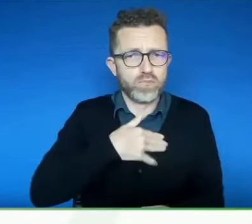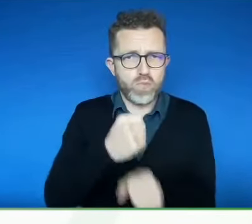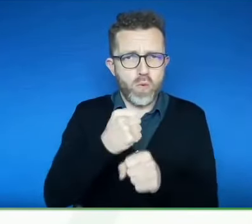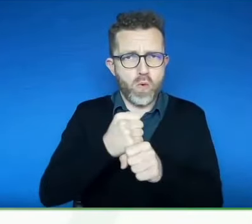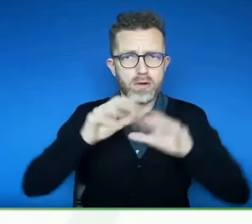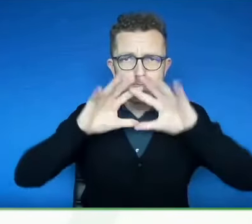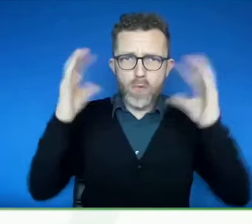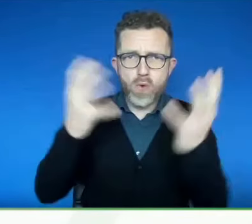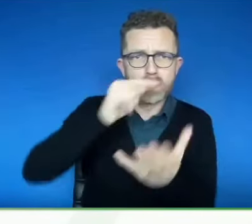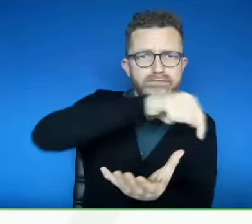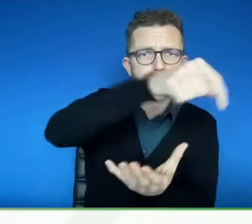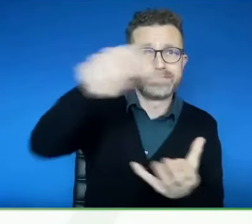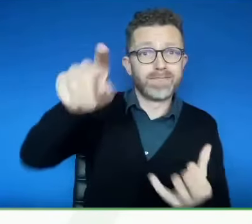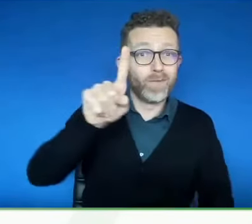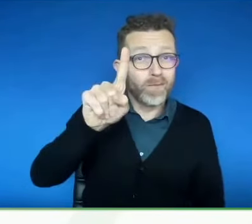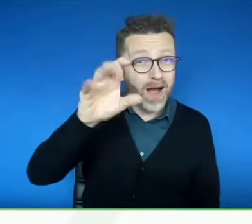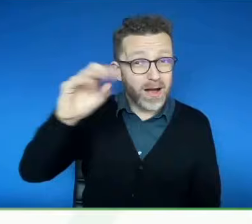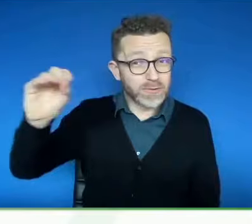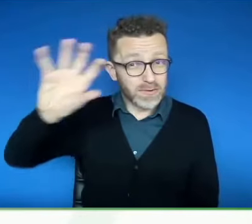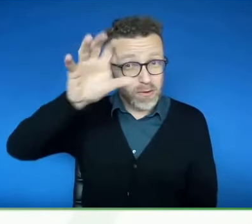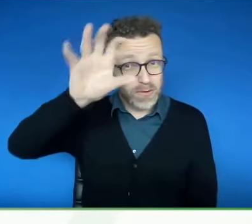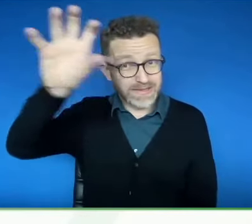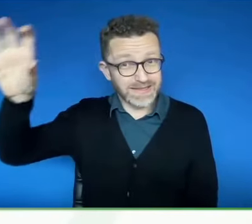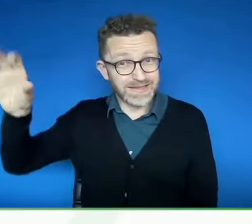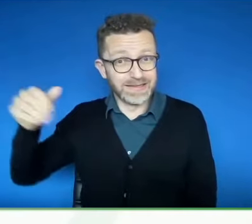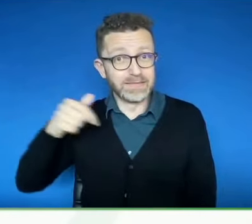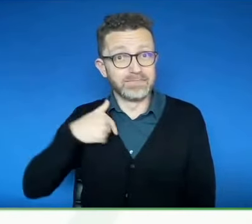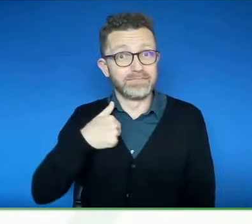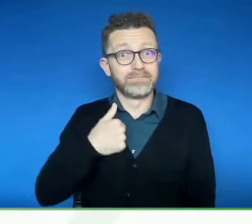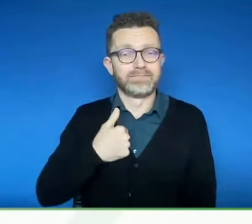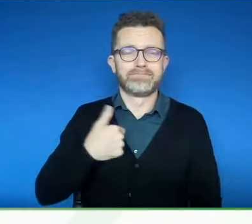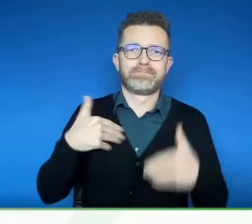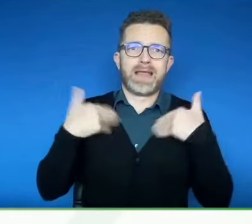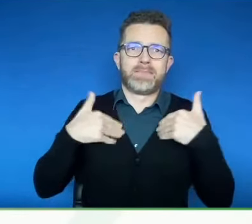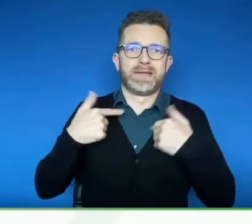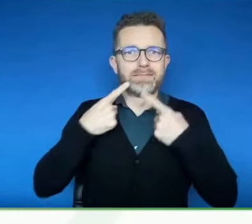approach more broadly on gender equality and social inclusion to